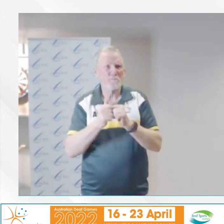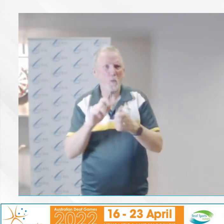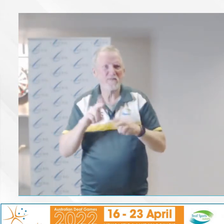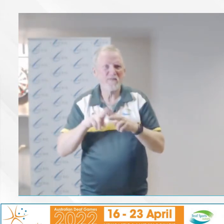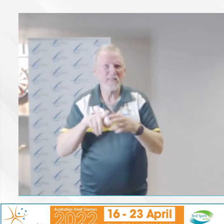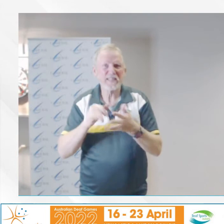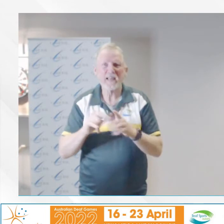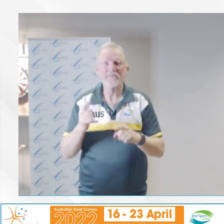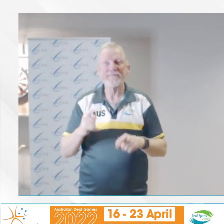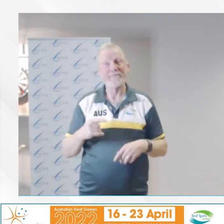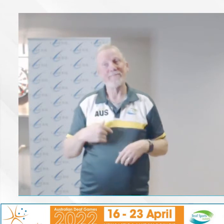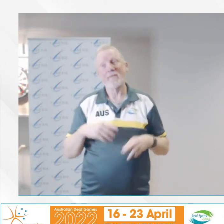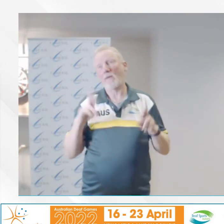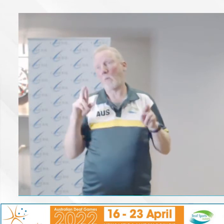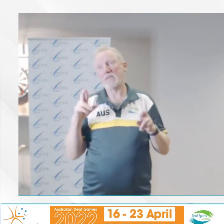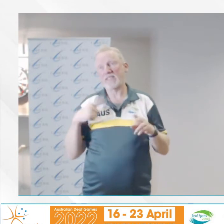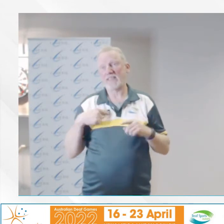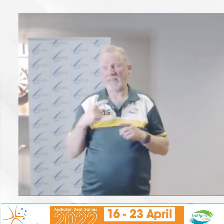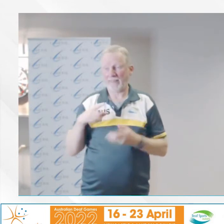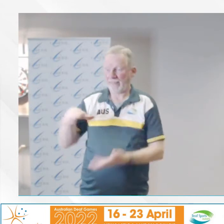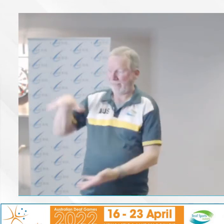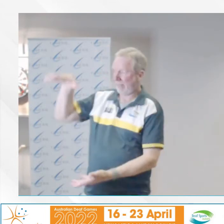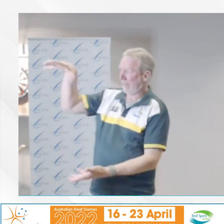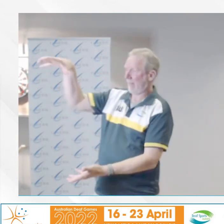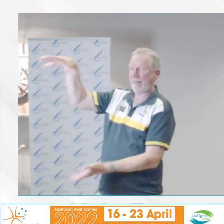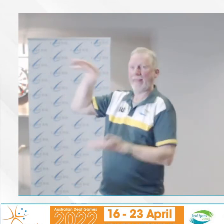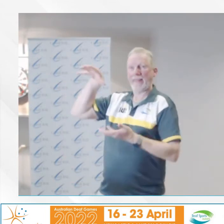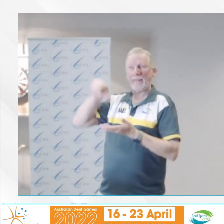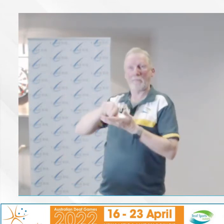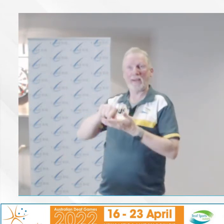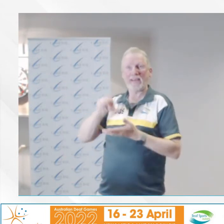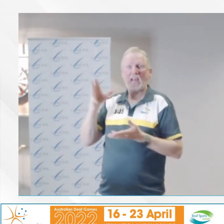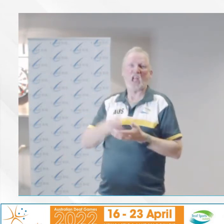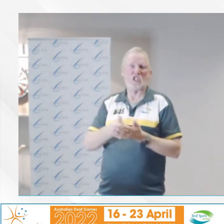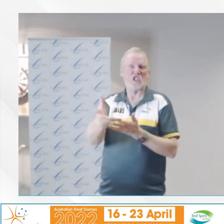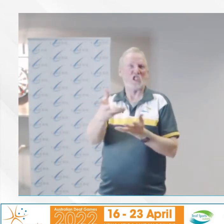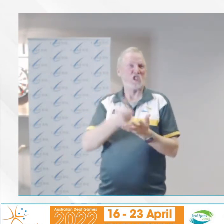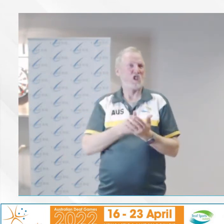you know it's the expense yeah so we would love to have a